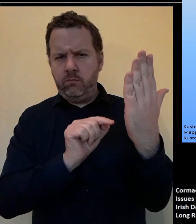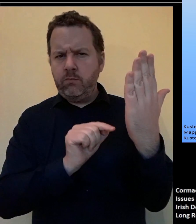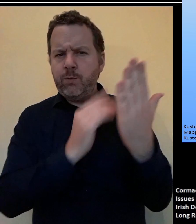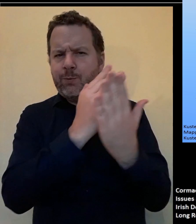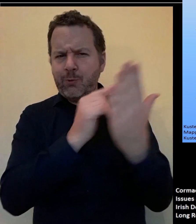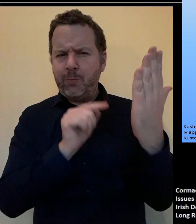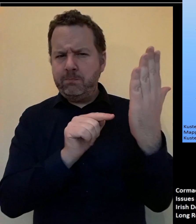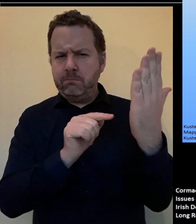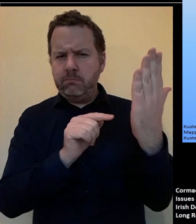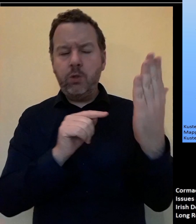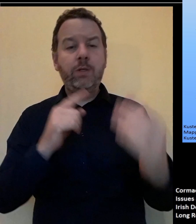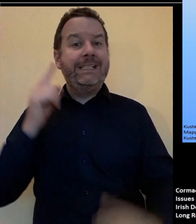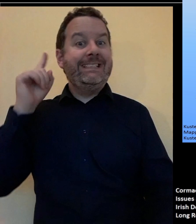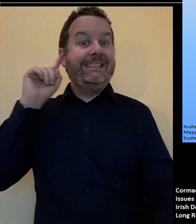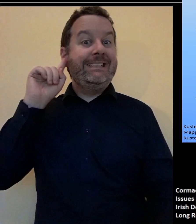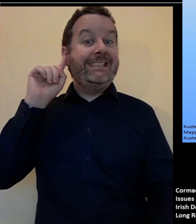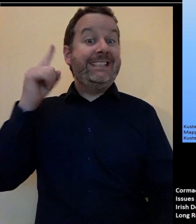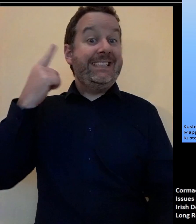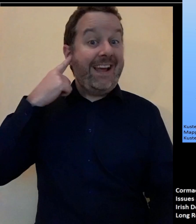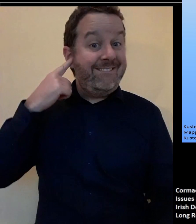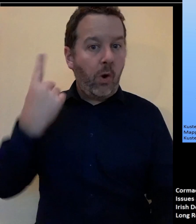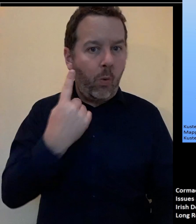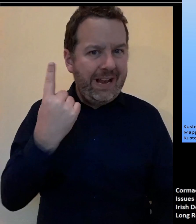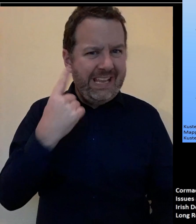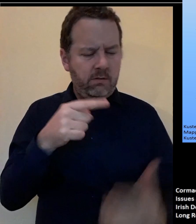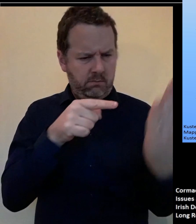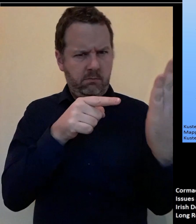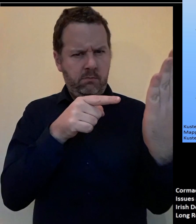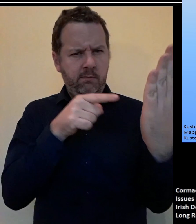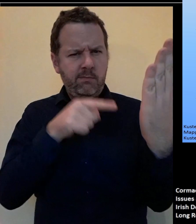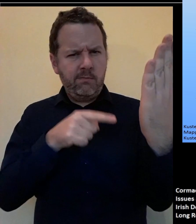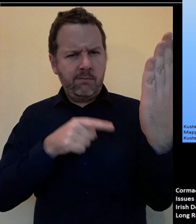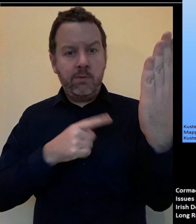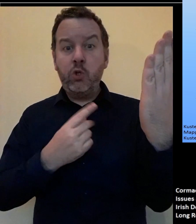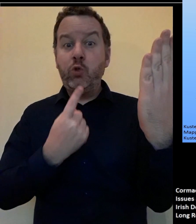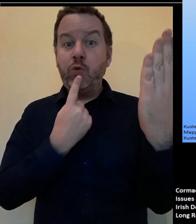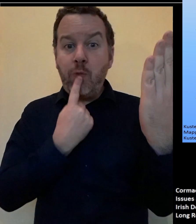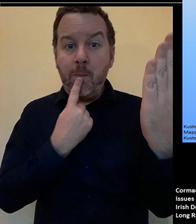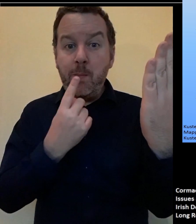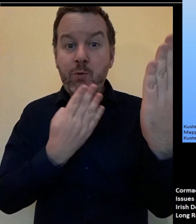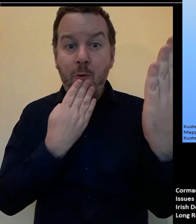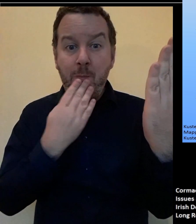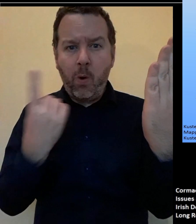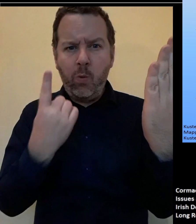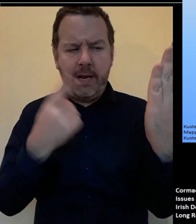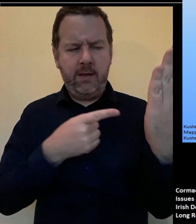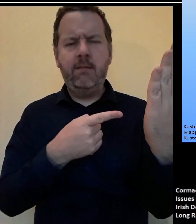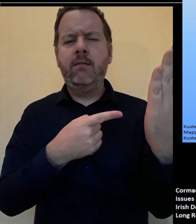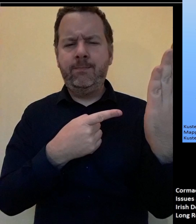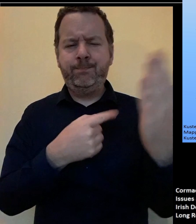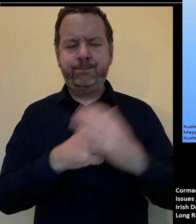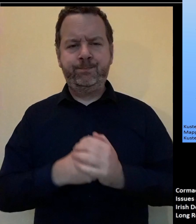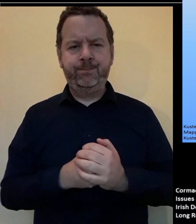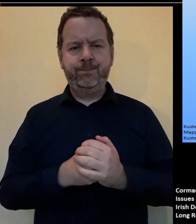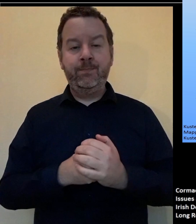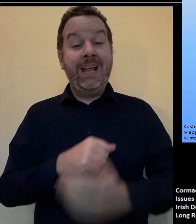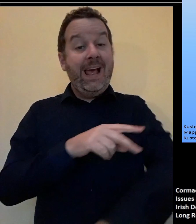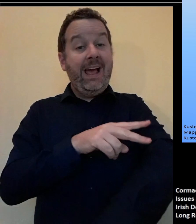However there were also numbers of pupils that could hear and could speak, also listed.